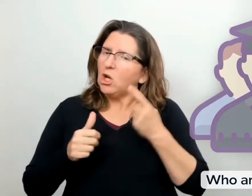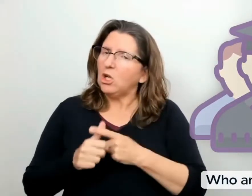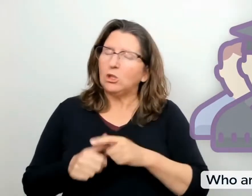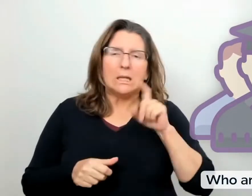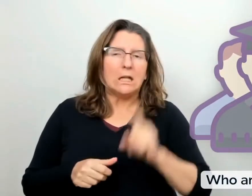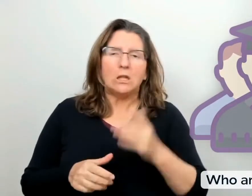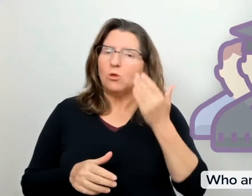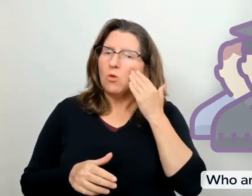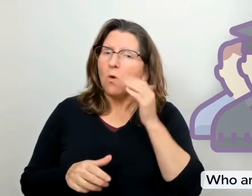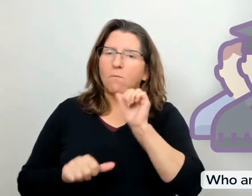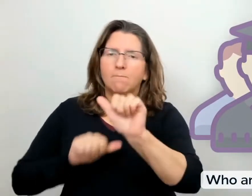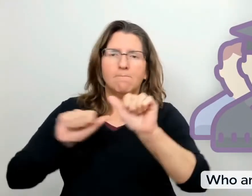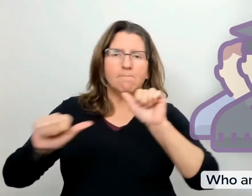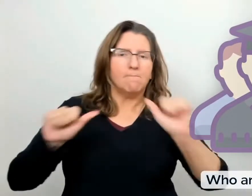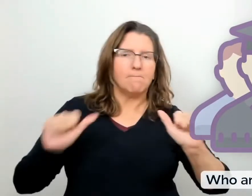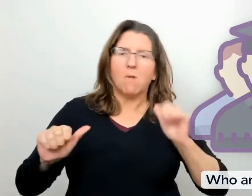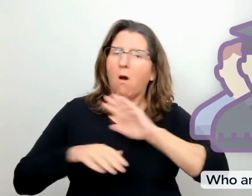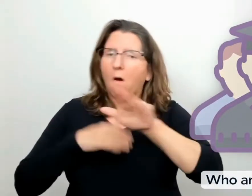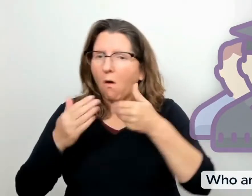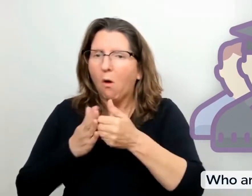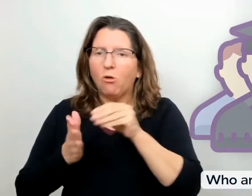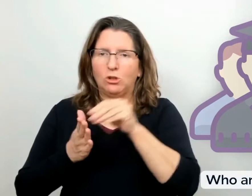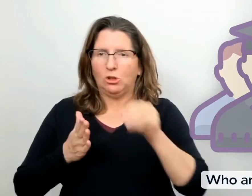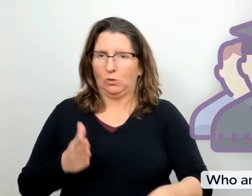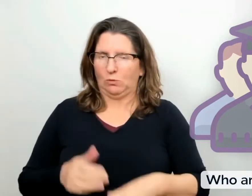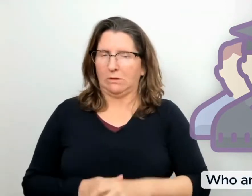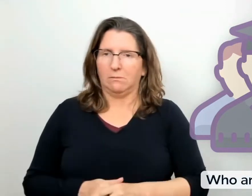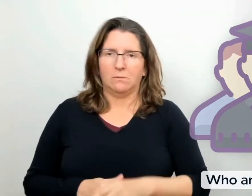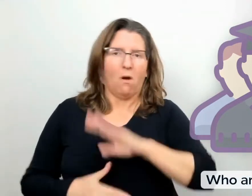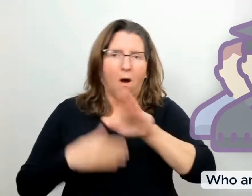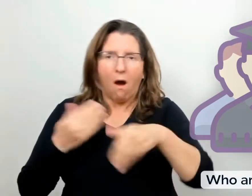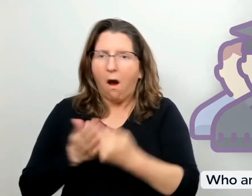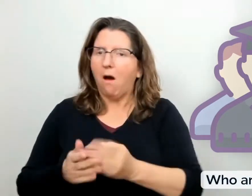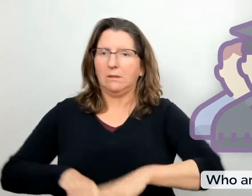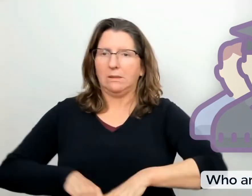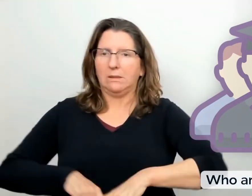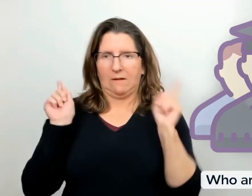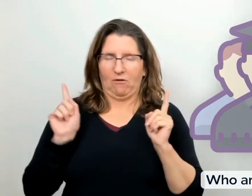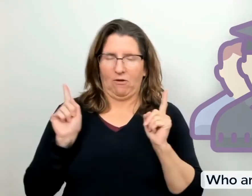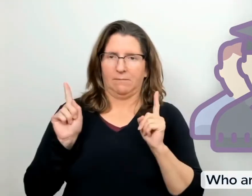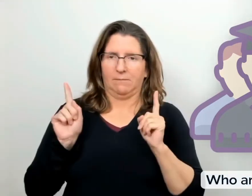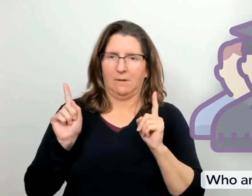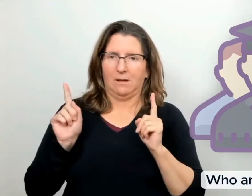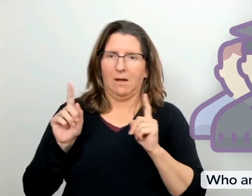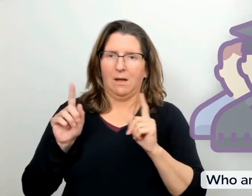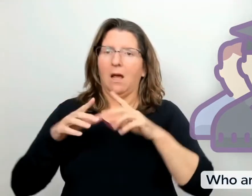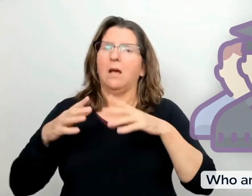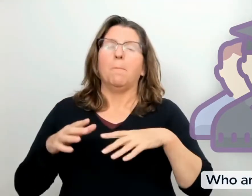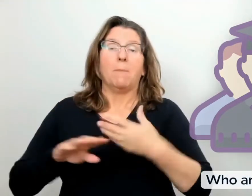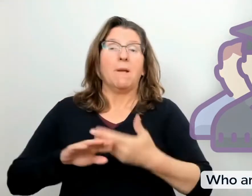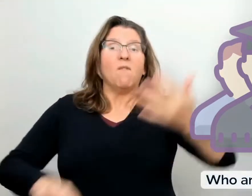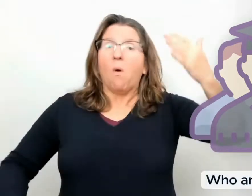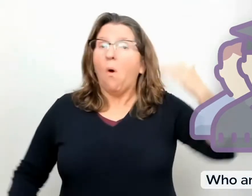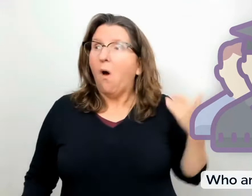You first start by getting to know your students, while keeping in mind all their differences.